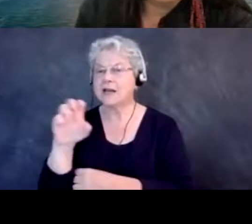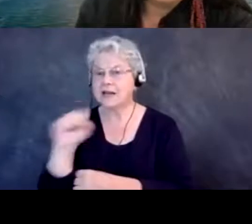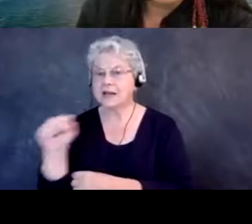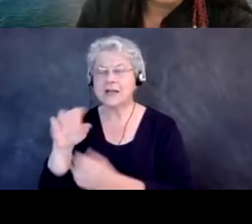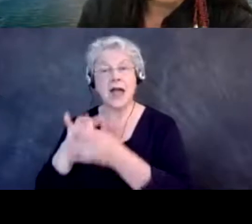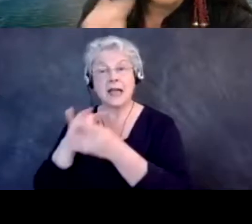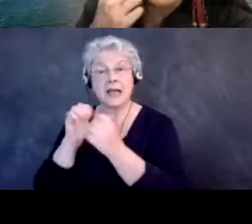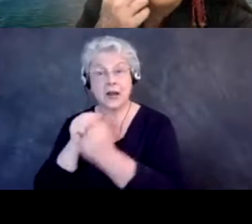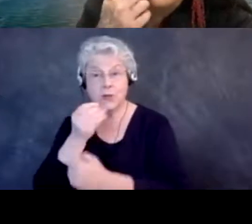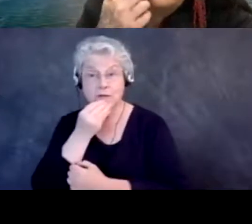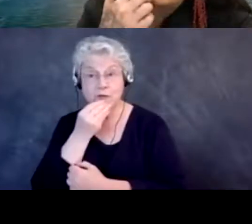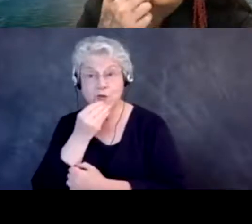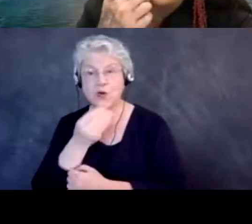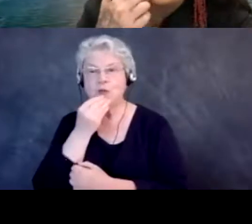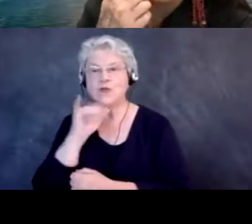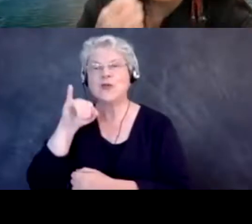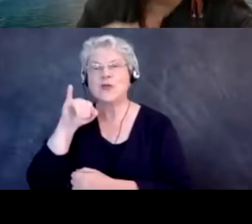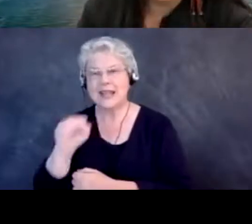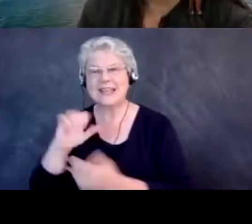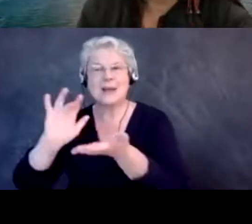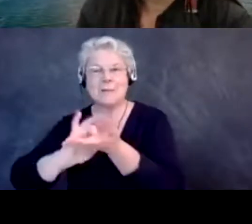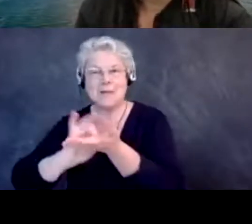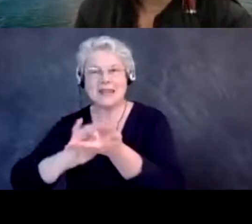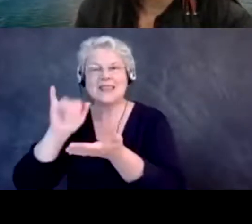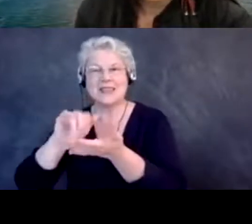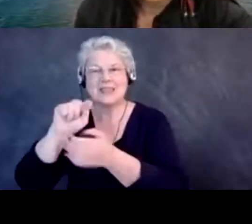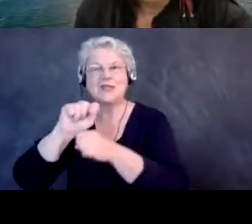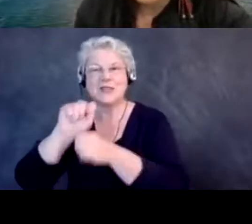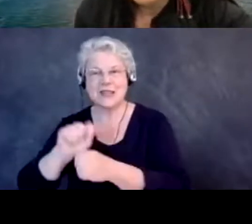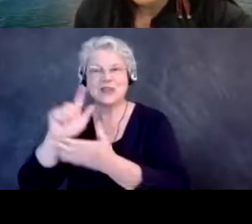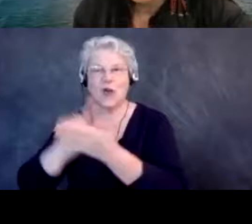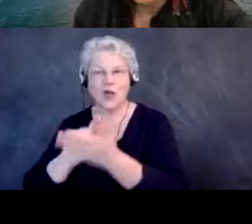is our medicine is one of our traditional laws as well. Okay, I'll move onto the next slide.